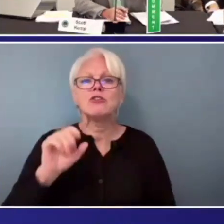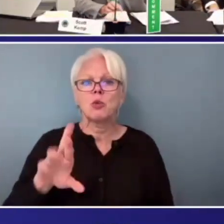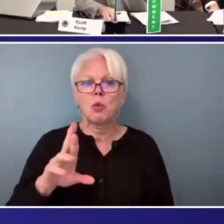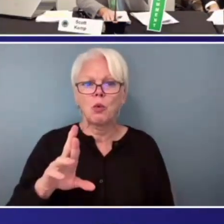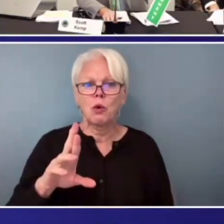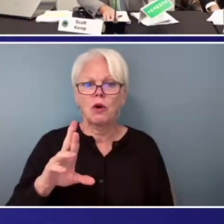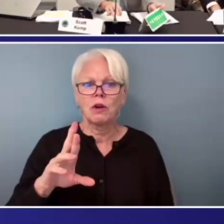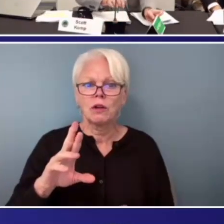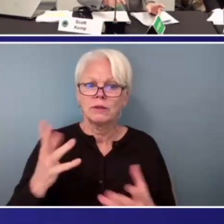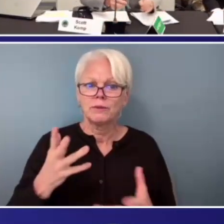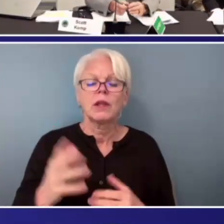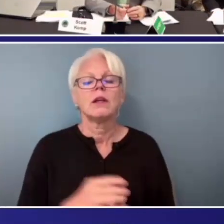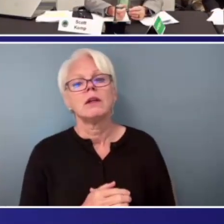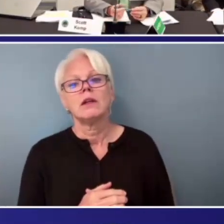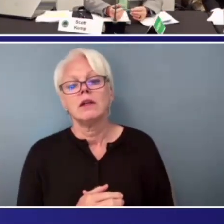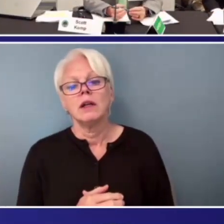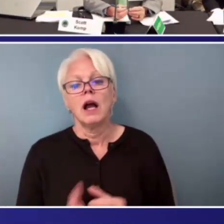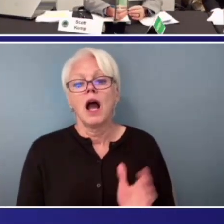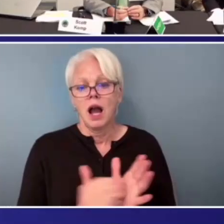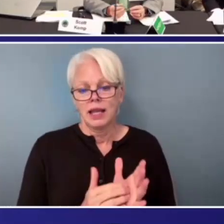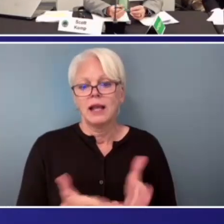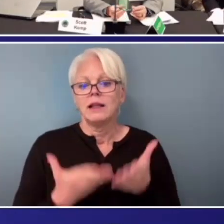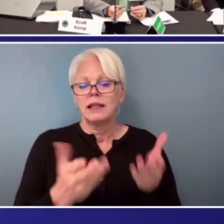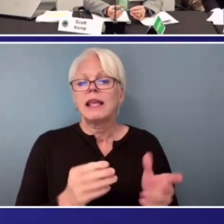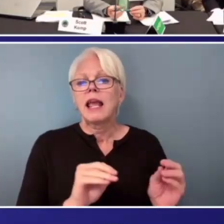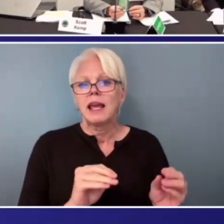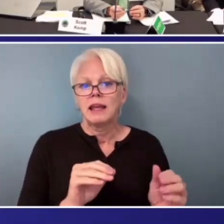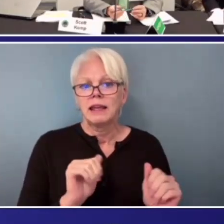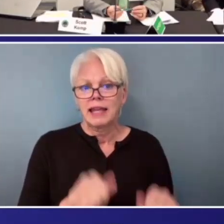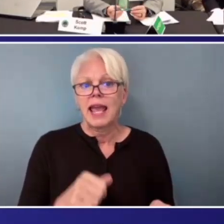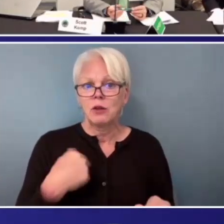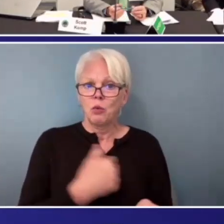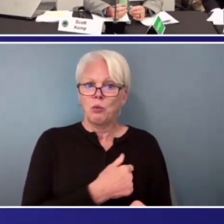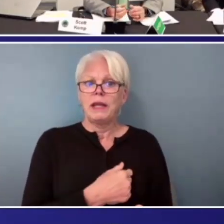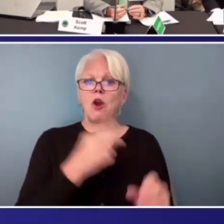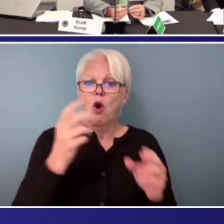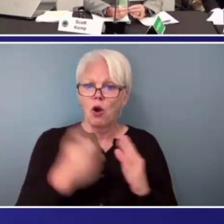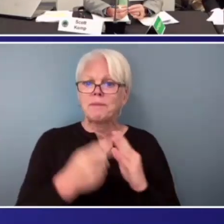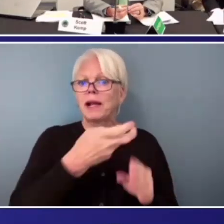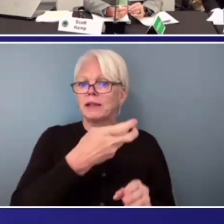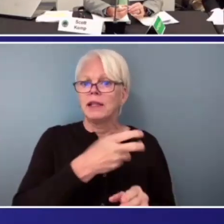So again, the suggestion was, could we put borrowers automatically in? We cannot borrowers automatically in.